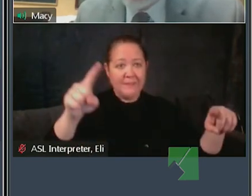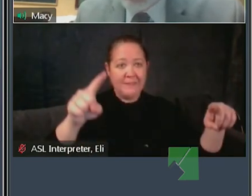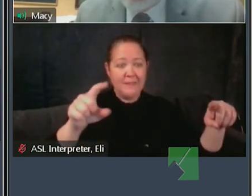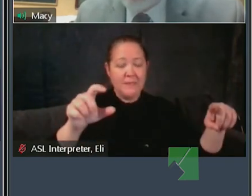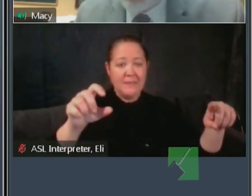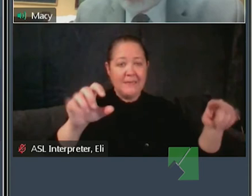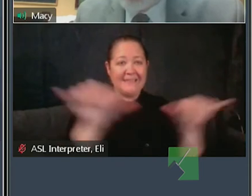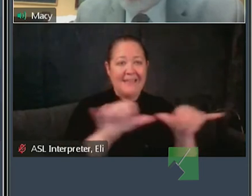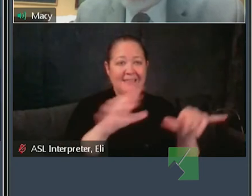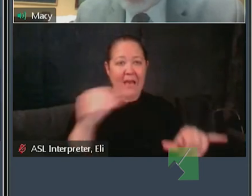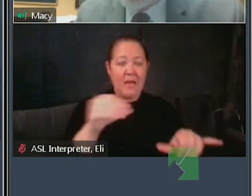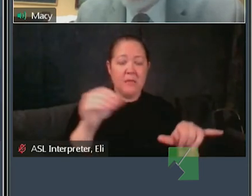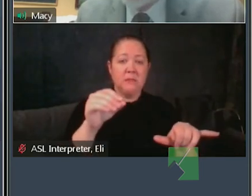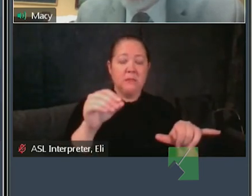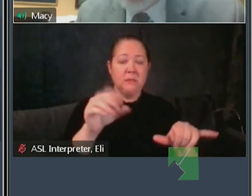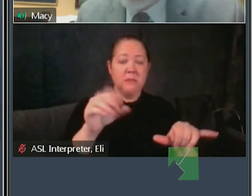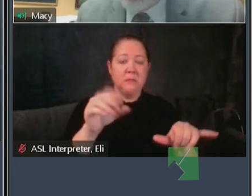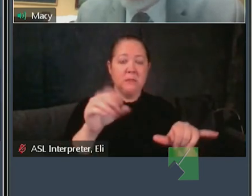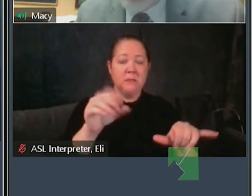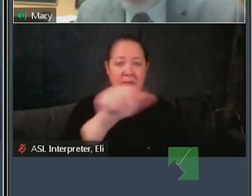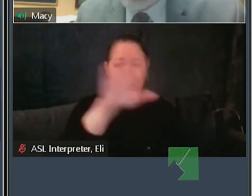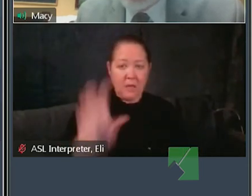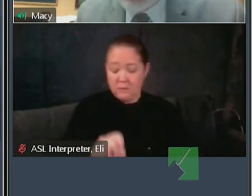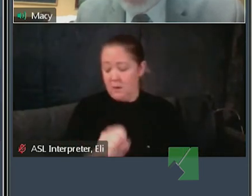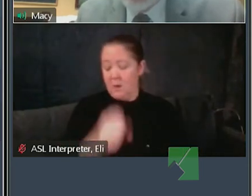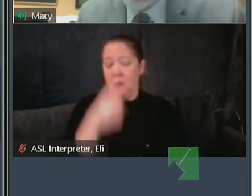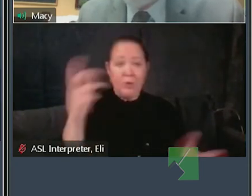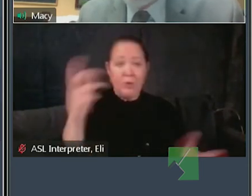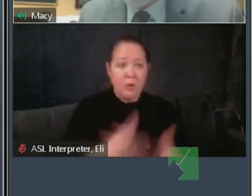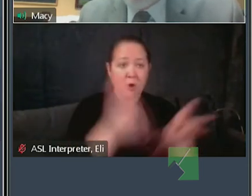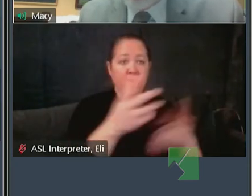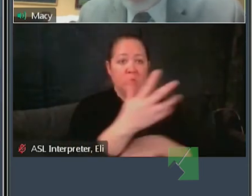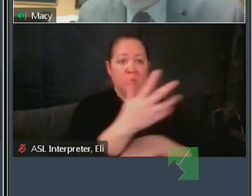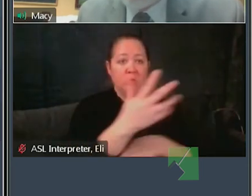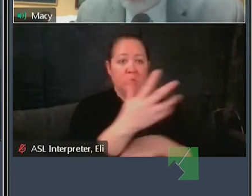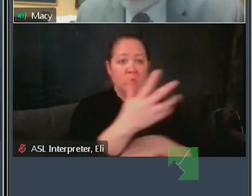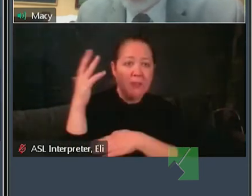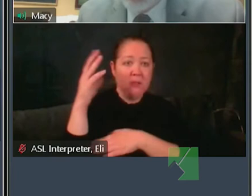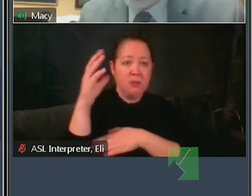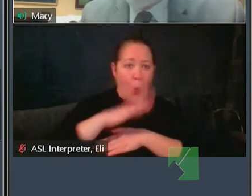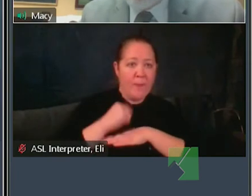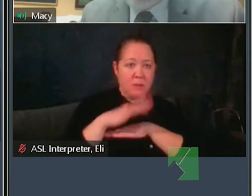See you encourage the preservation of trees and open spaces de prevent erosion and stream Valley.